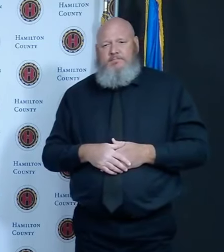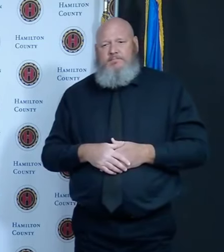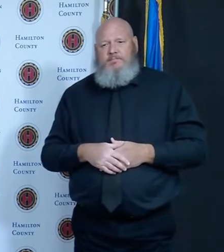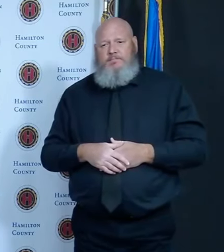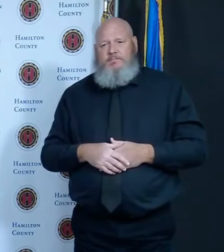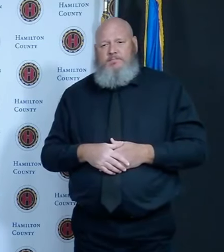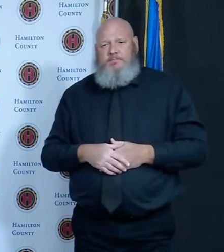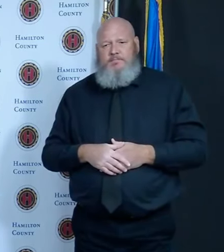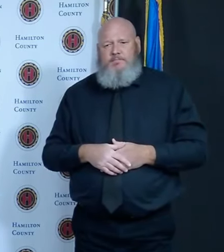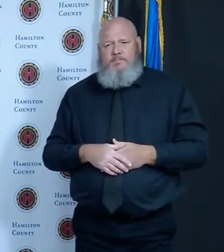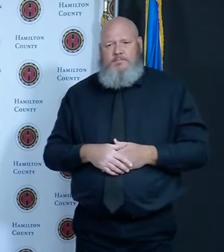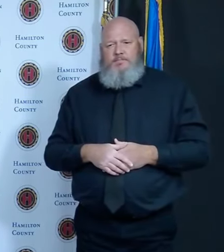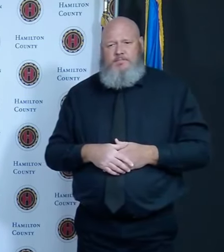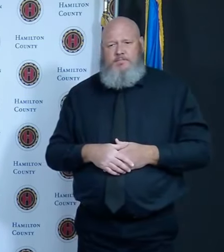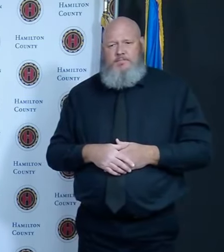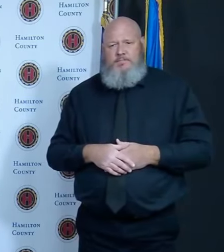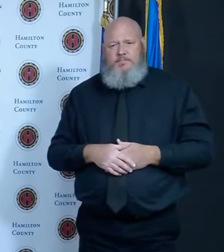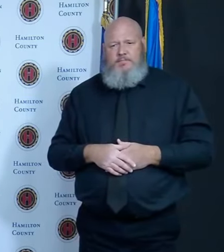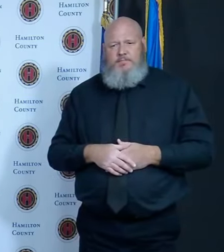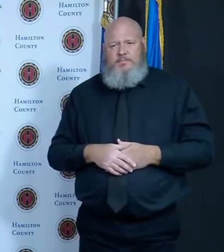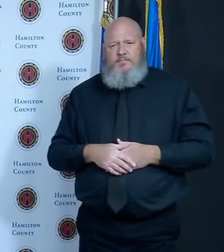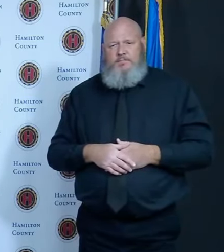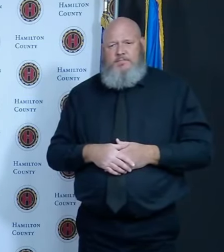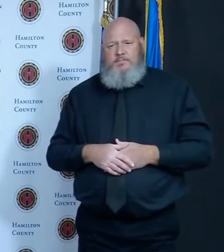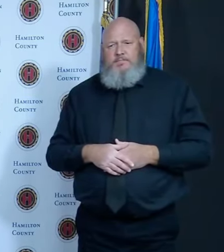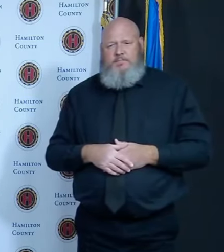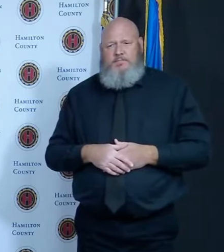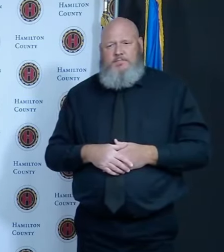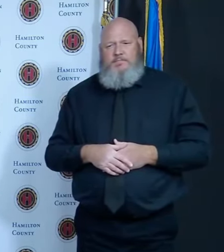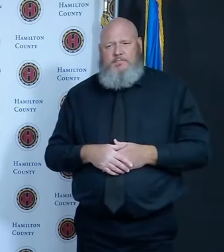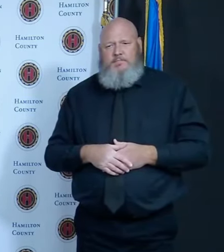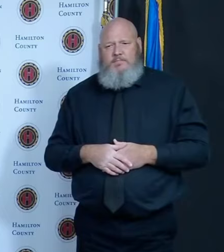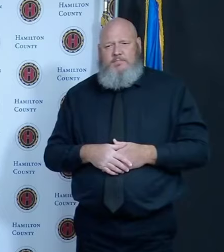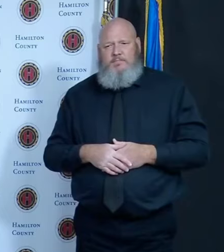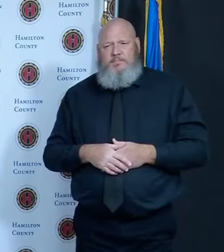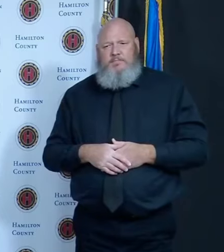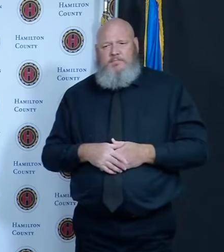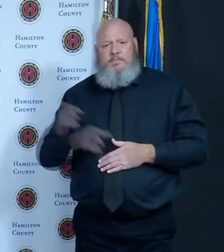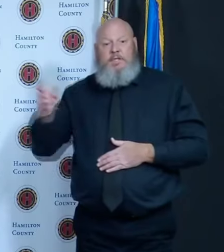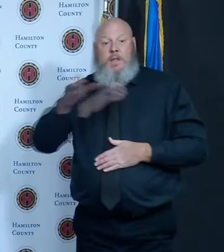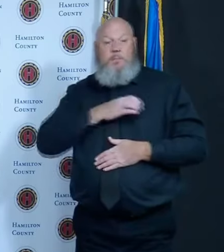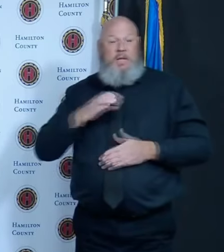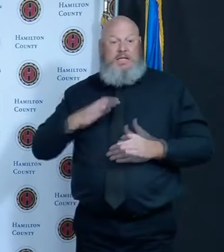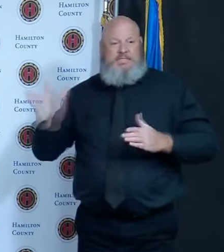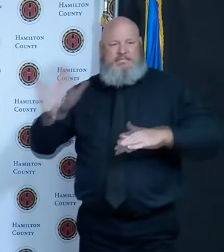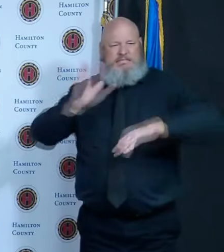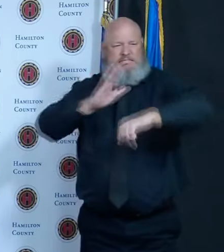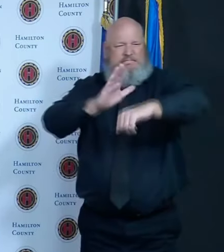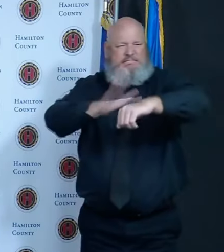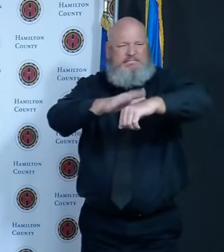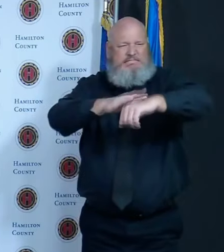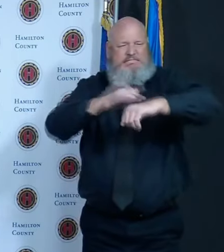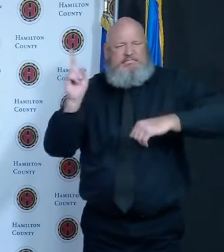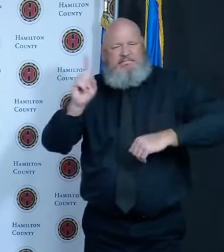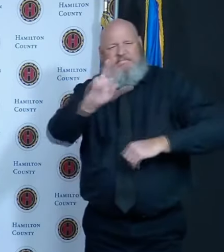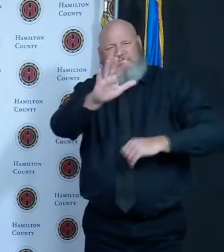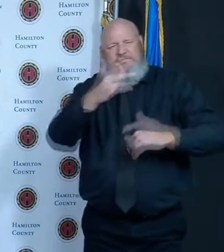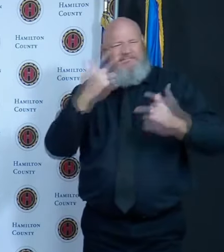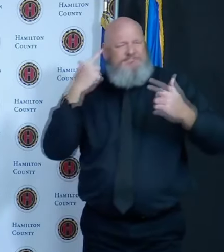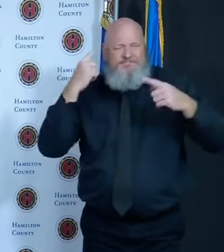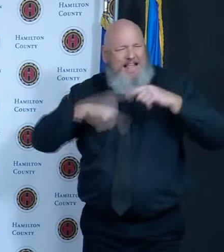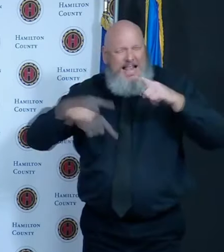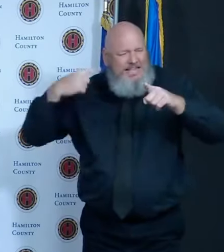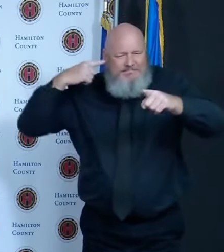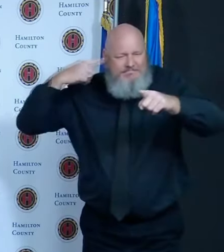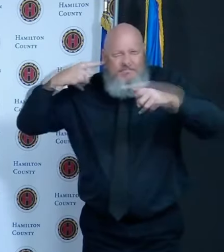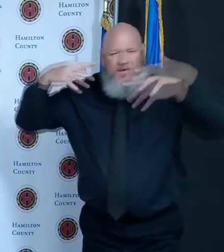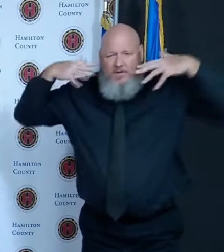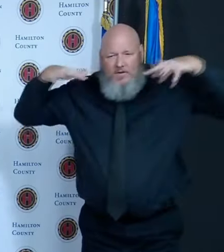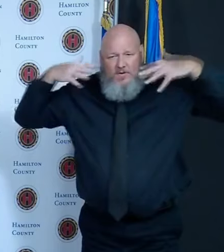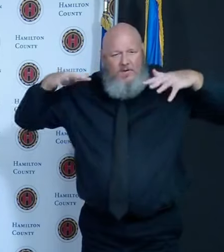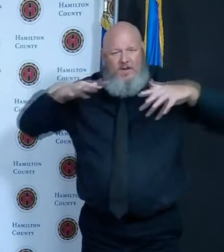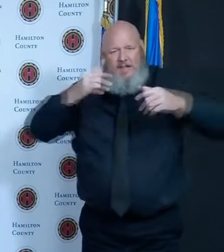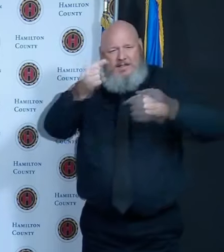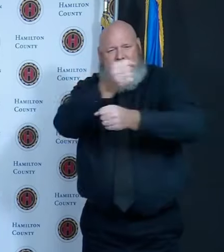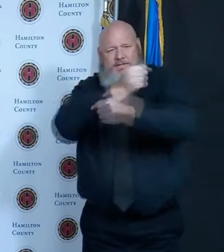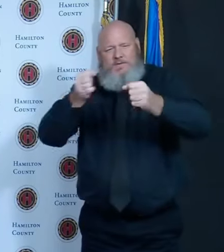opportunities as Commissioner Driahaus just referenced the federal PPE monies these visitor